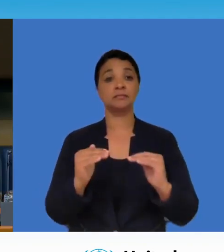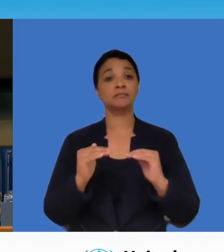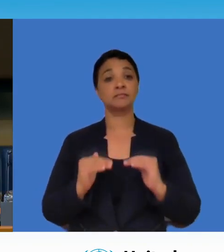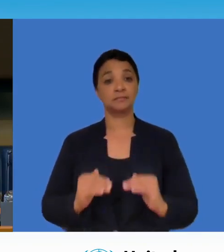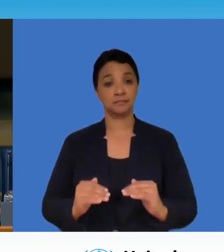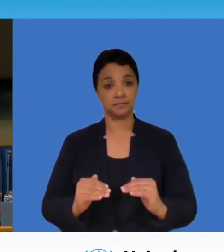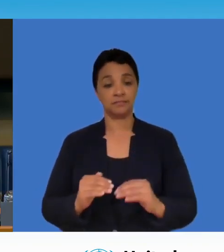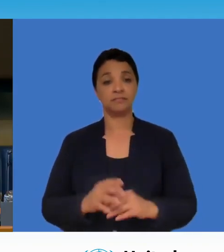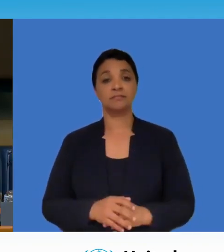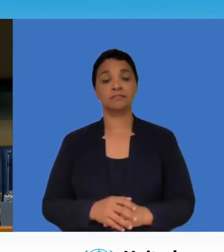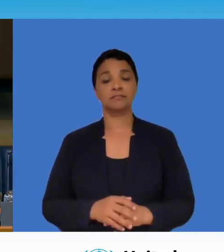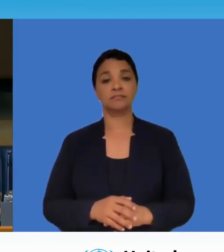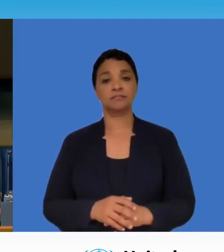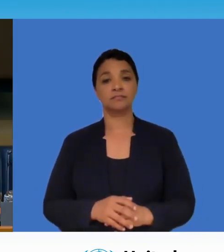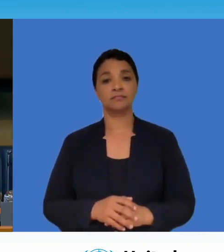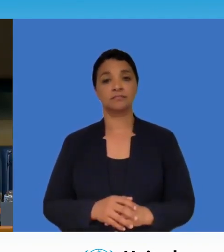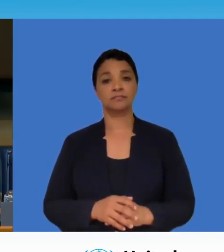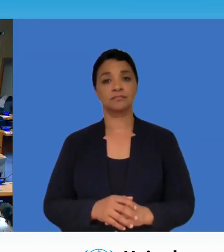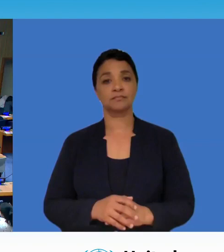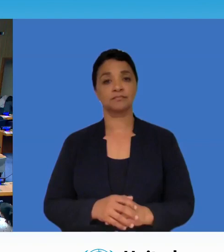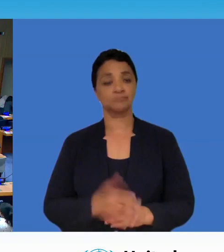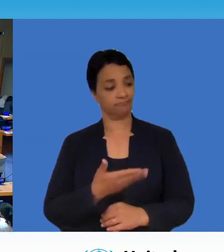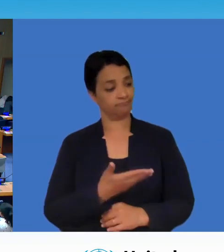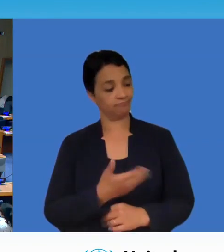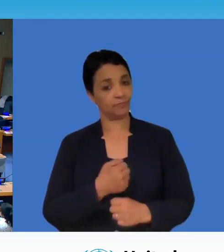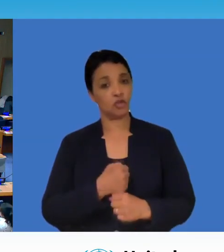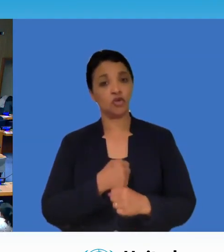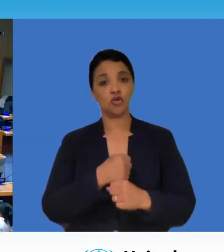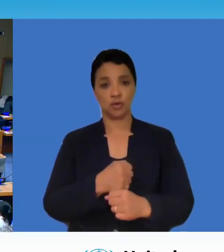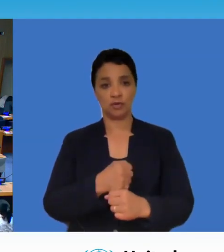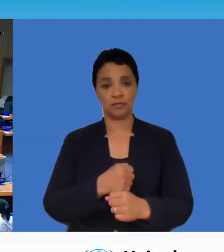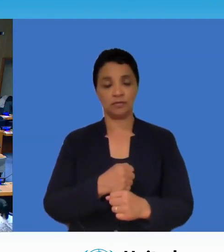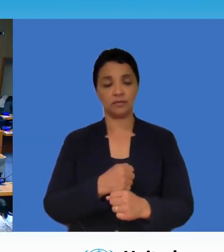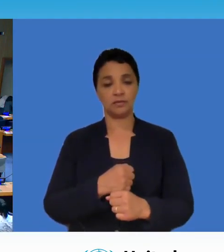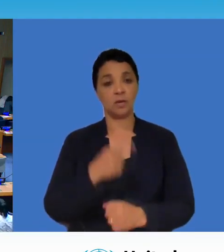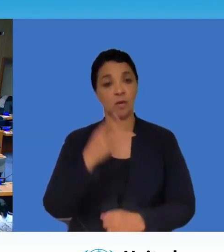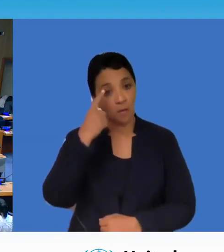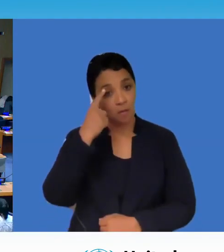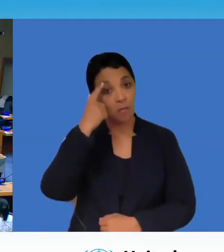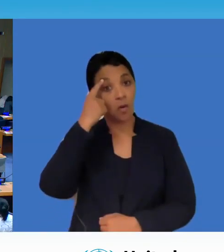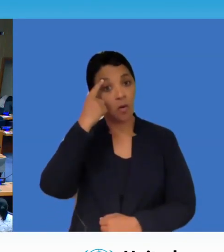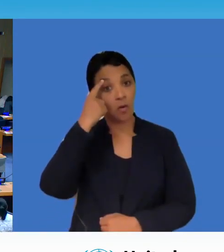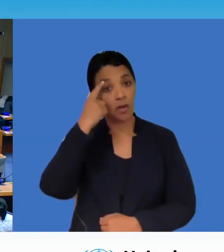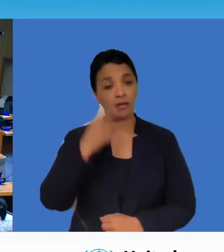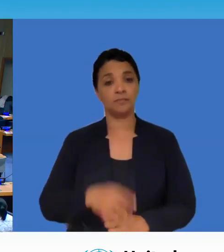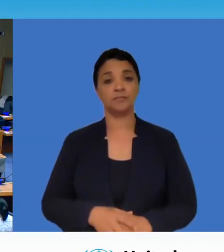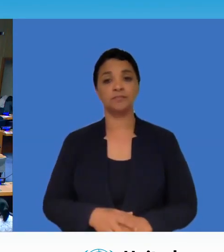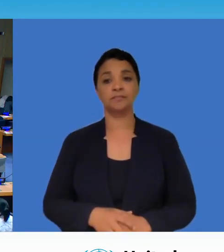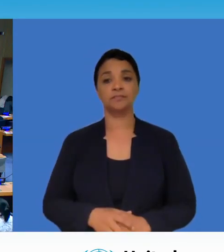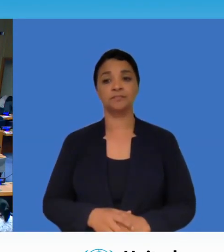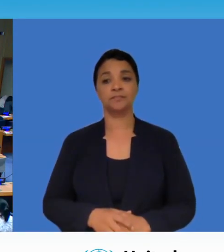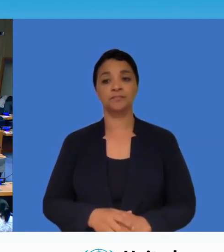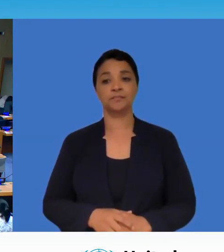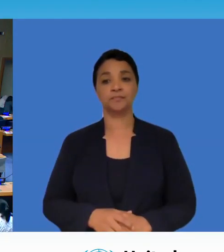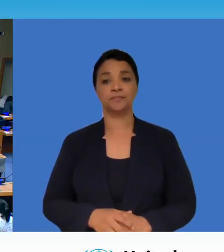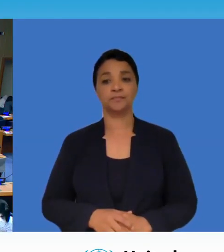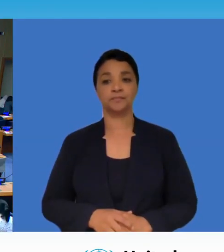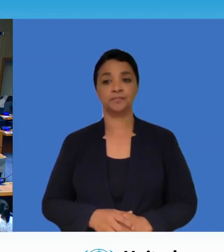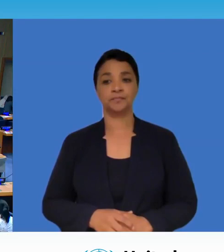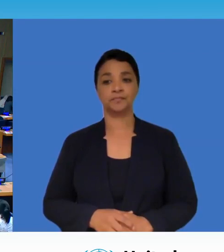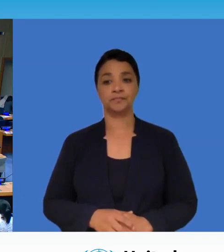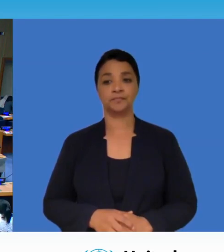distinguished representative of Mongolia his Excellency Ambassador elbod Mr T Le president